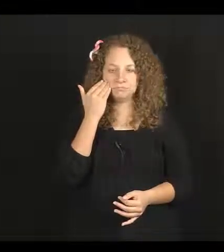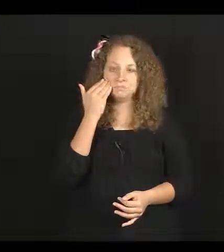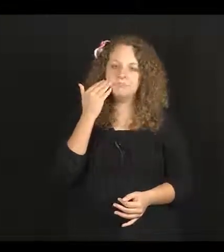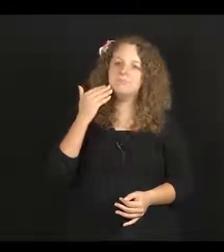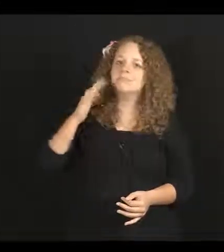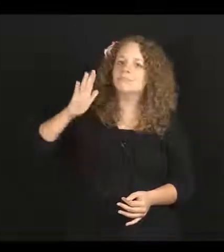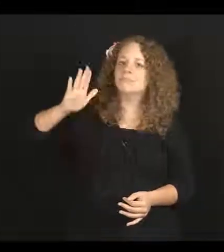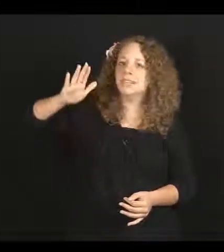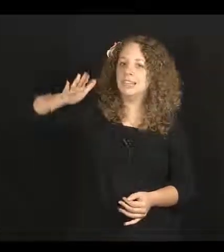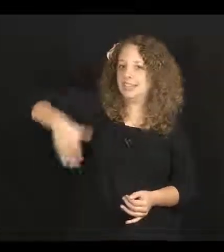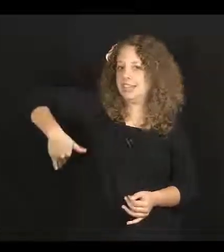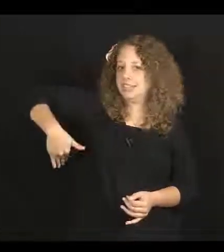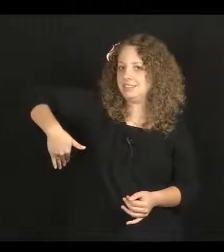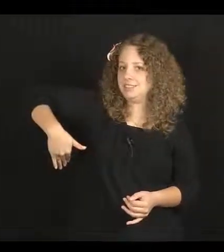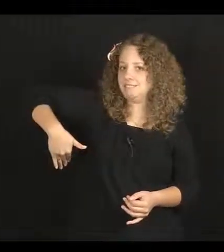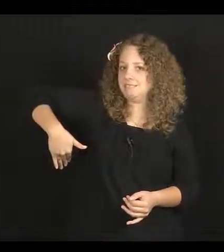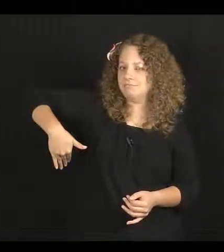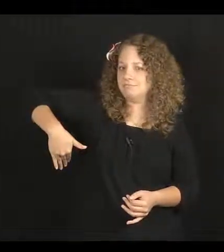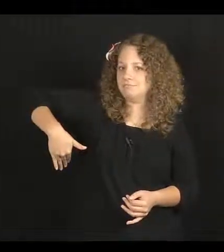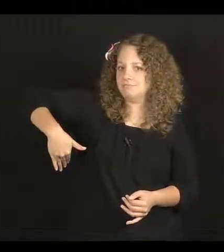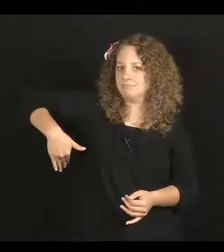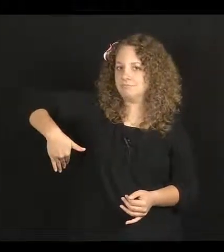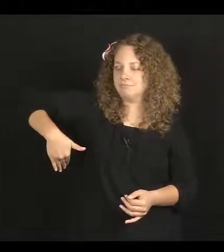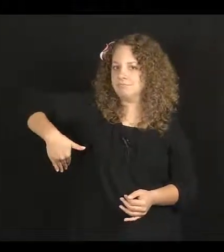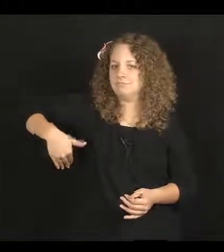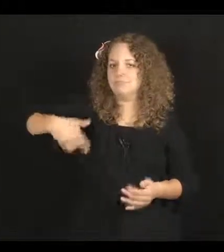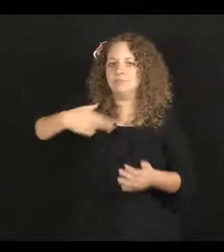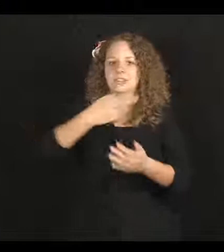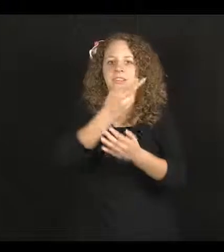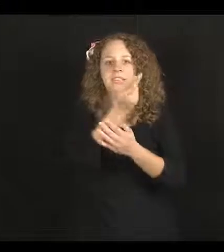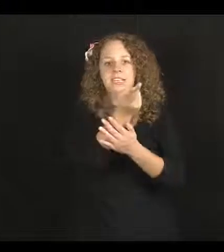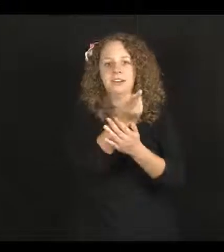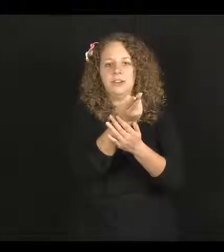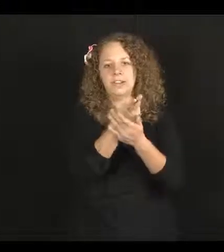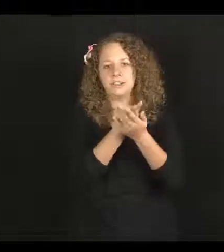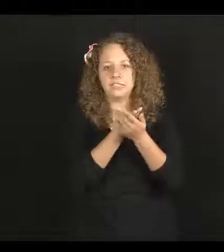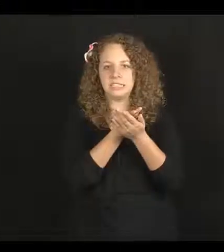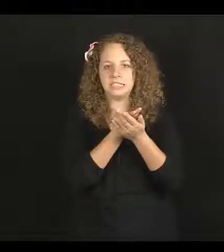LATE LAY-DOWN … like to sleep, like you’re going to